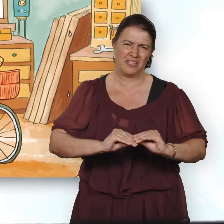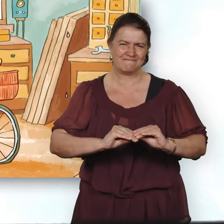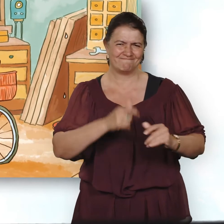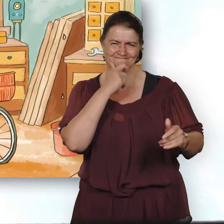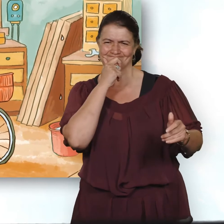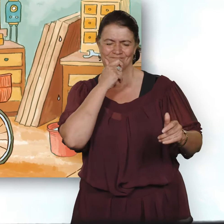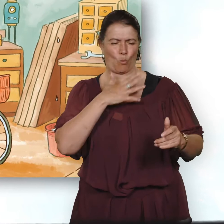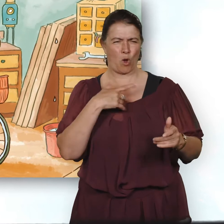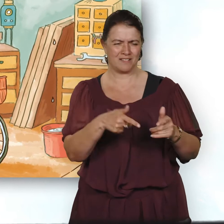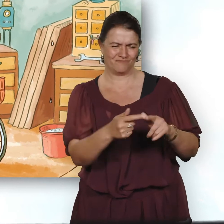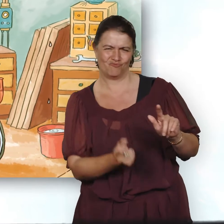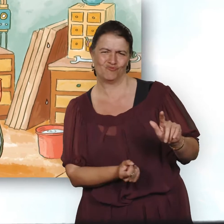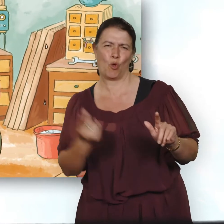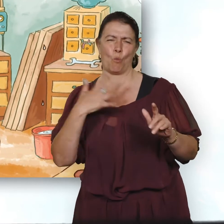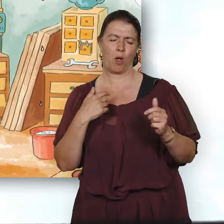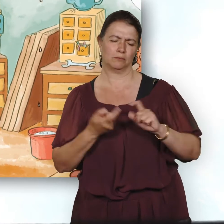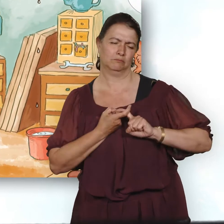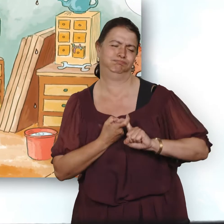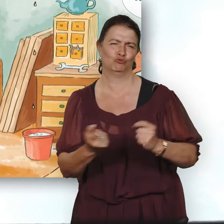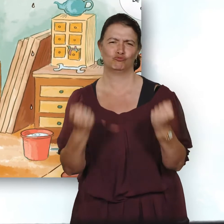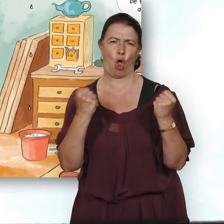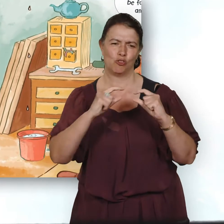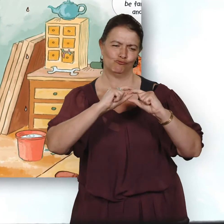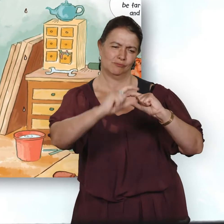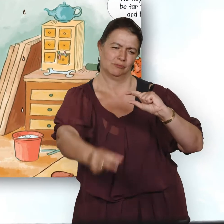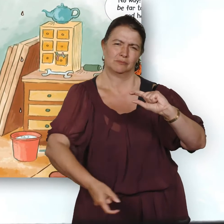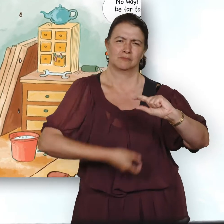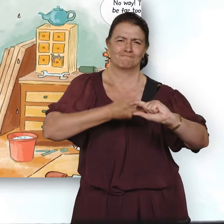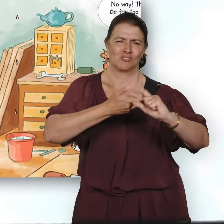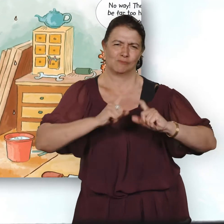never puncture.” “I suppose we could make them out of rock,”